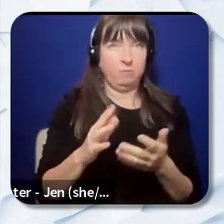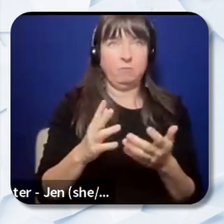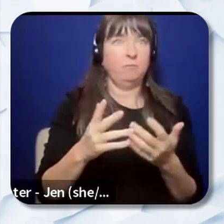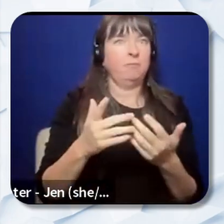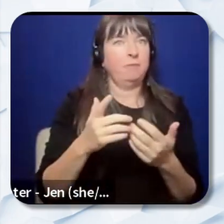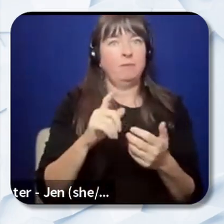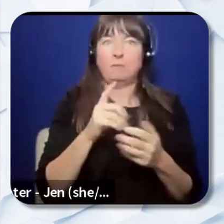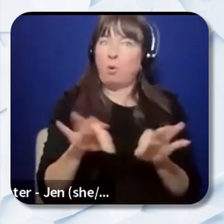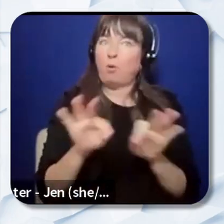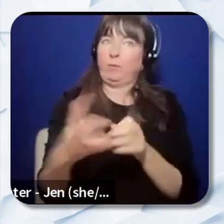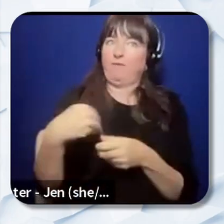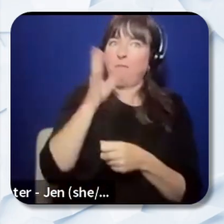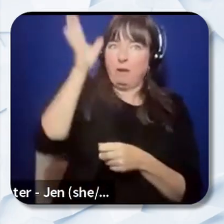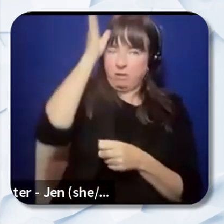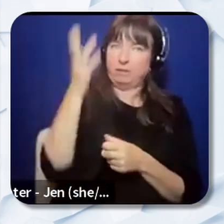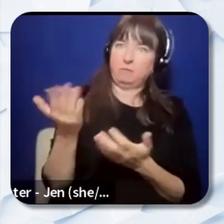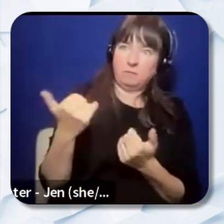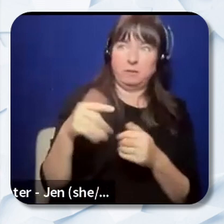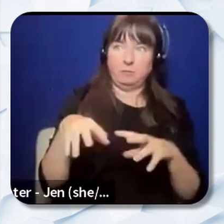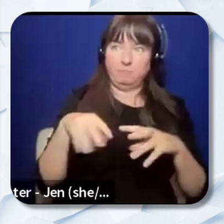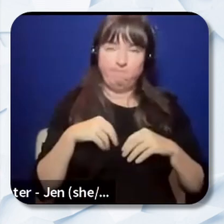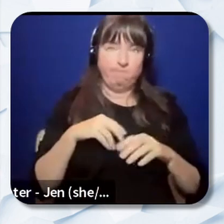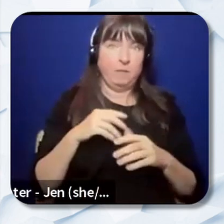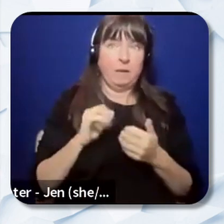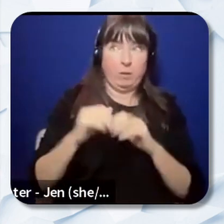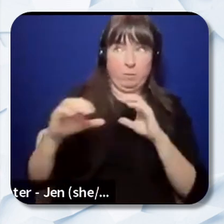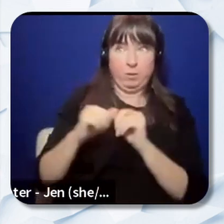sure that we engage with them well that how we communicate with the parents is reflected with